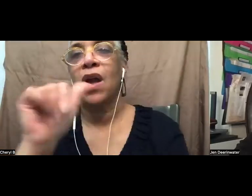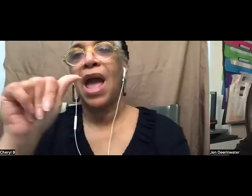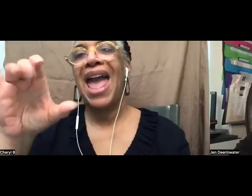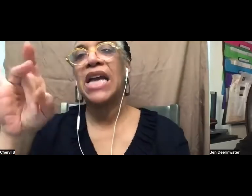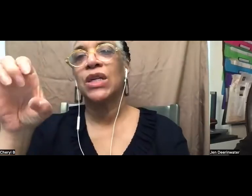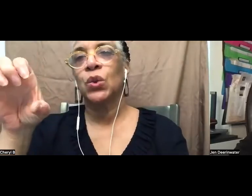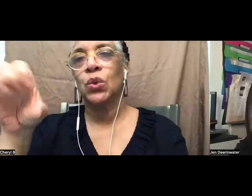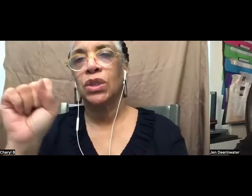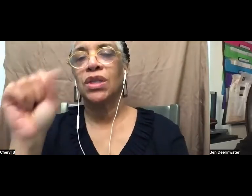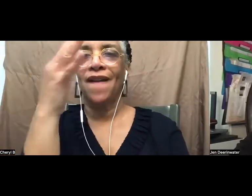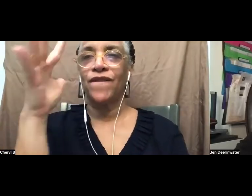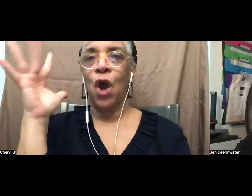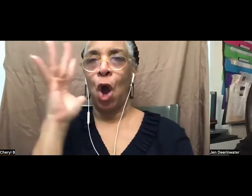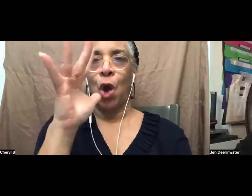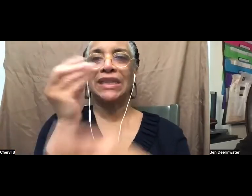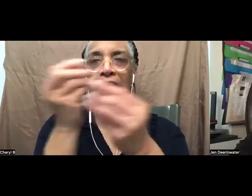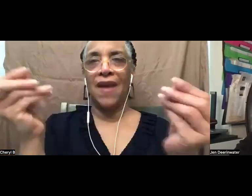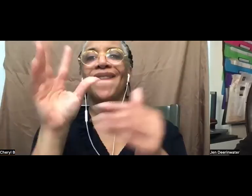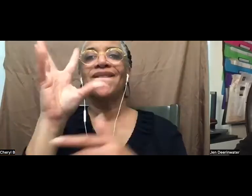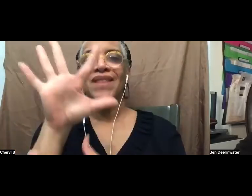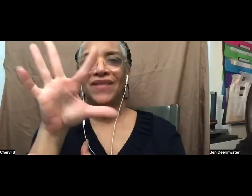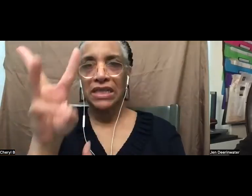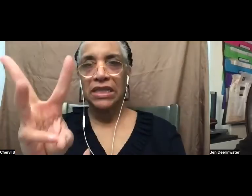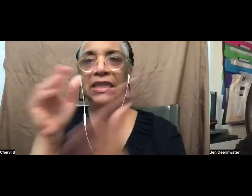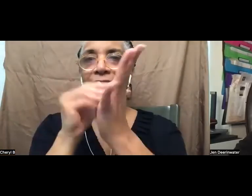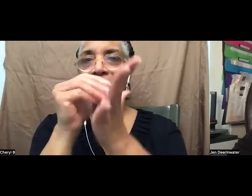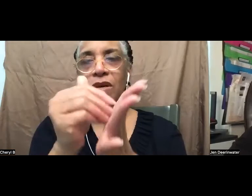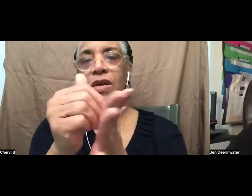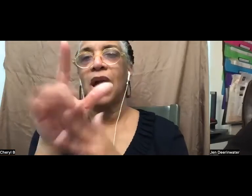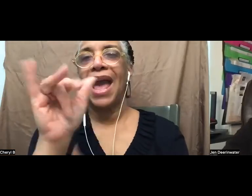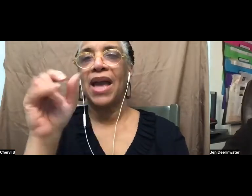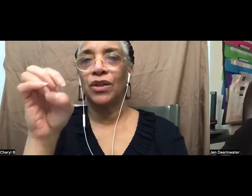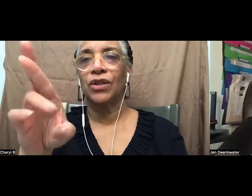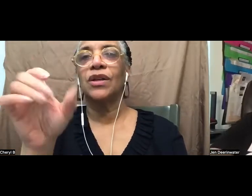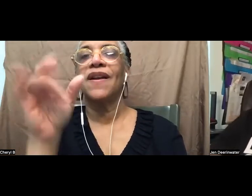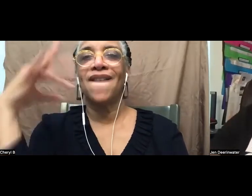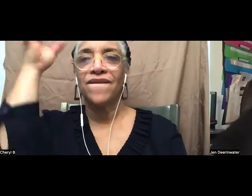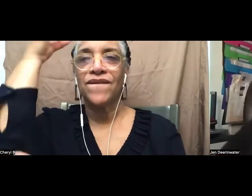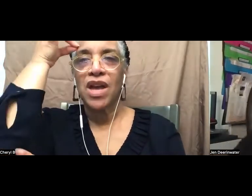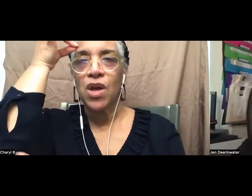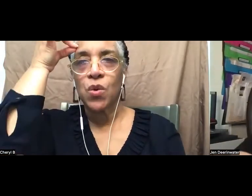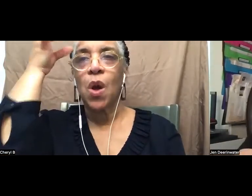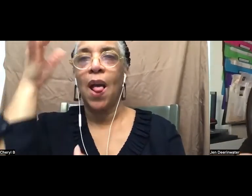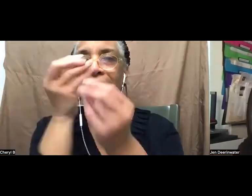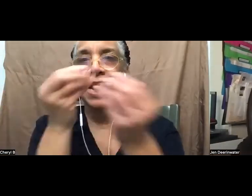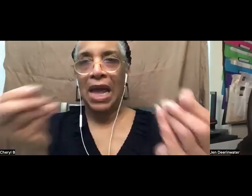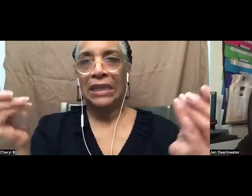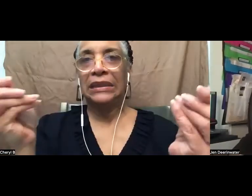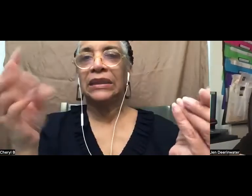on 56 million acres of federal trust land. The potential impact to the health of Indigenous people and the world